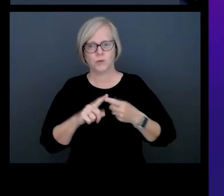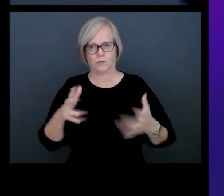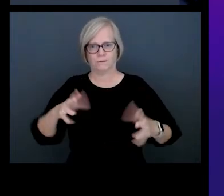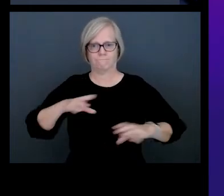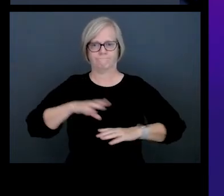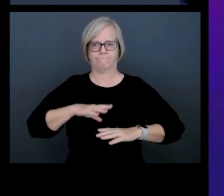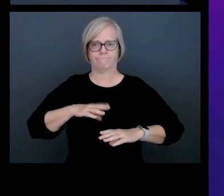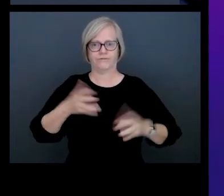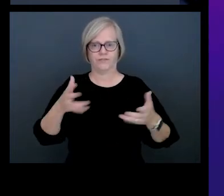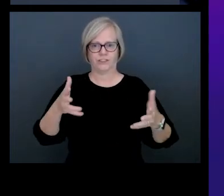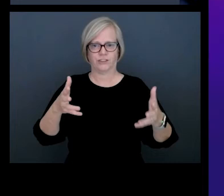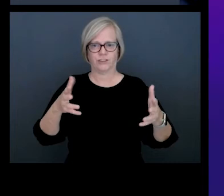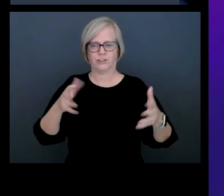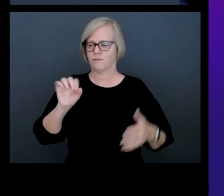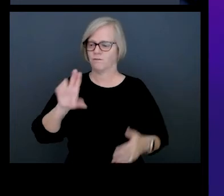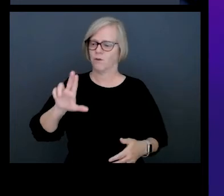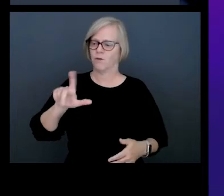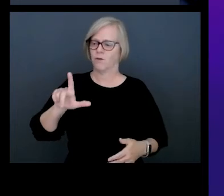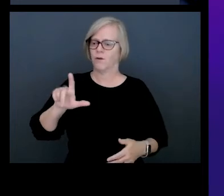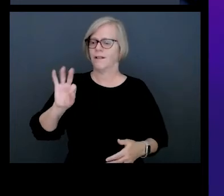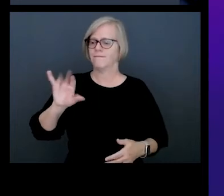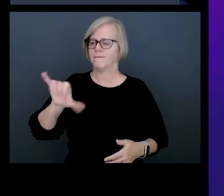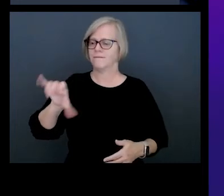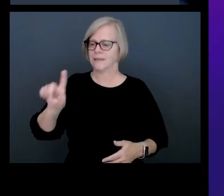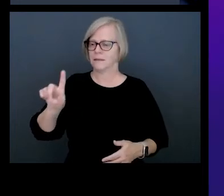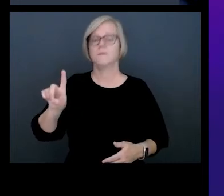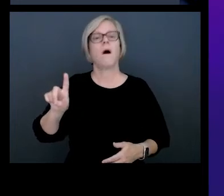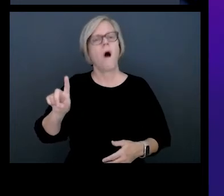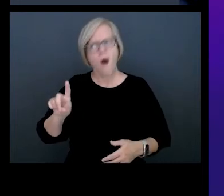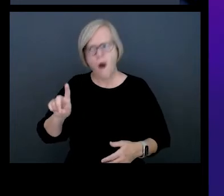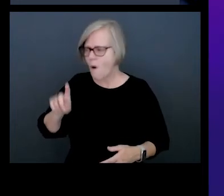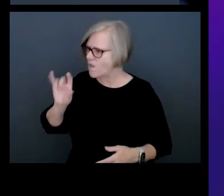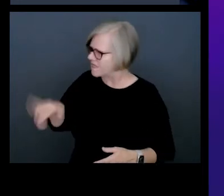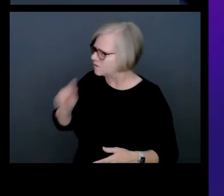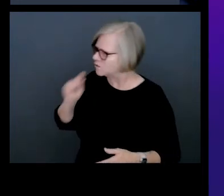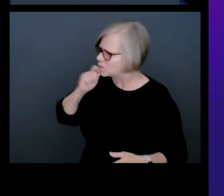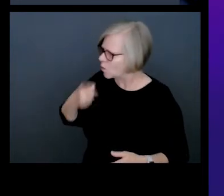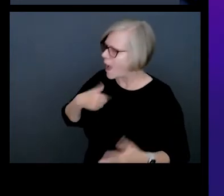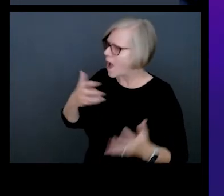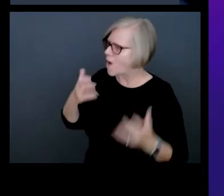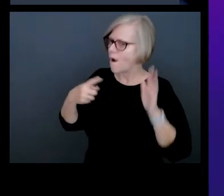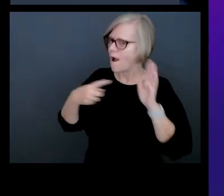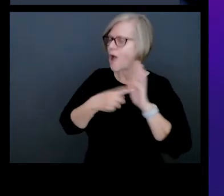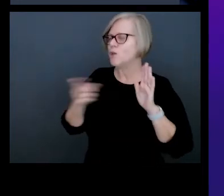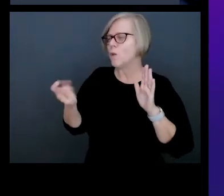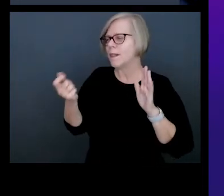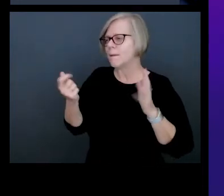Got it. That was pretty cool. And one thing that I really wanna point out that you just kinda glossed over, but I thought it was really cool